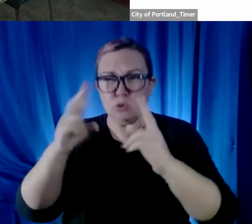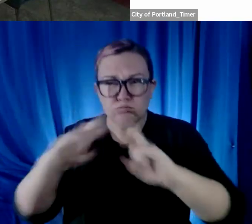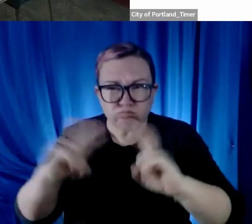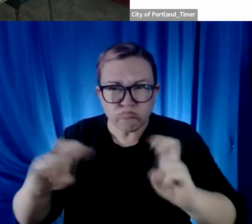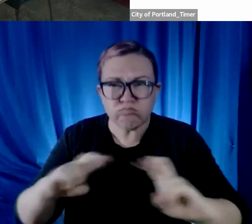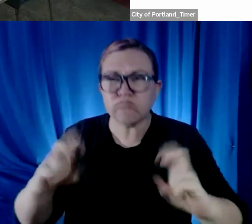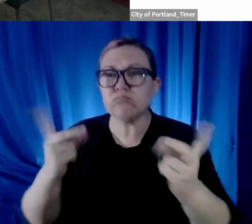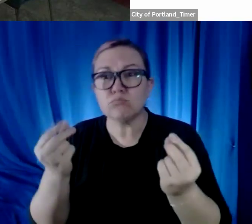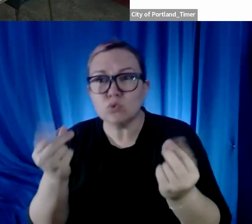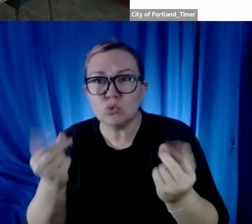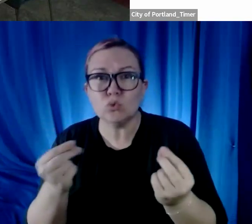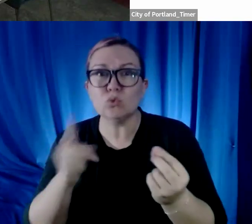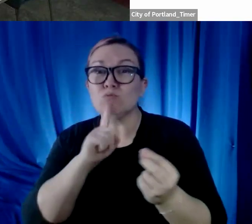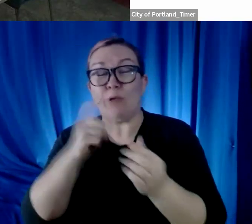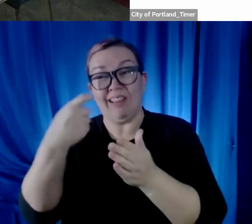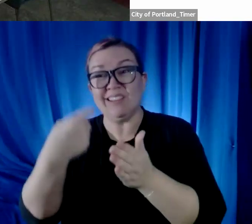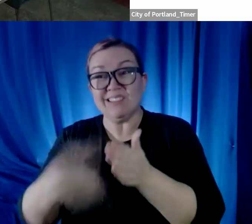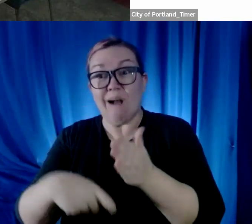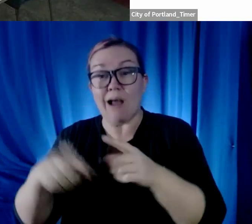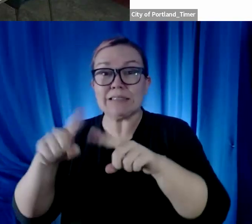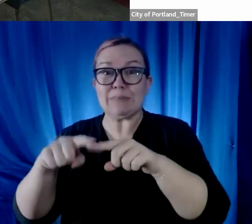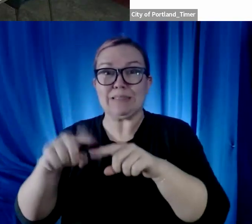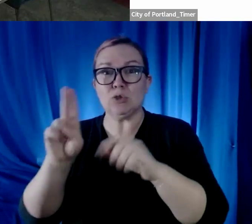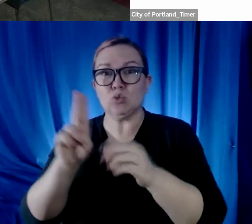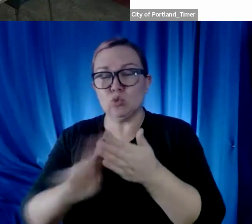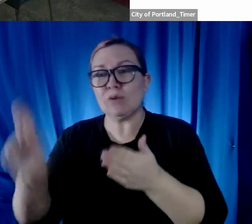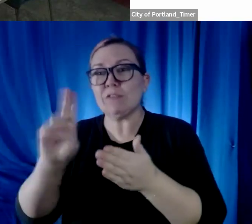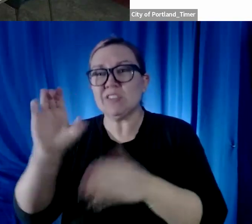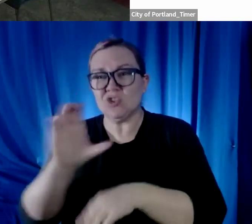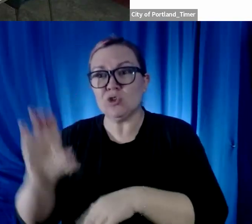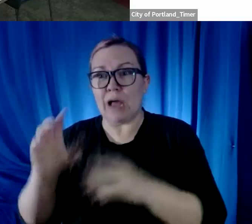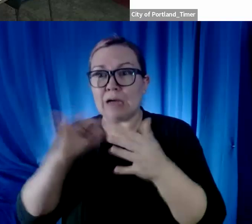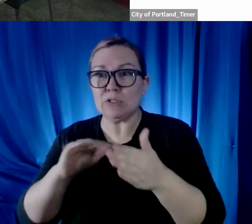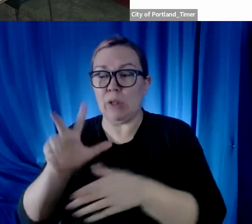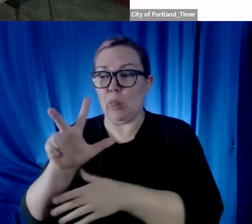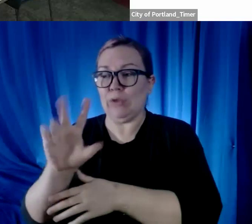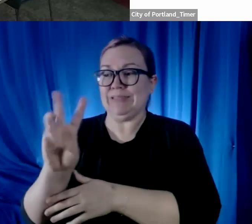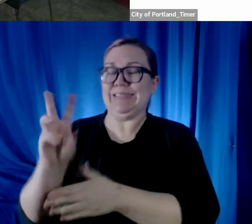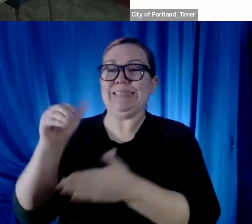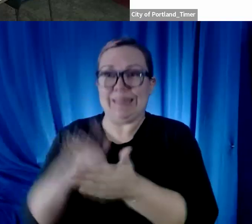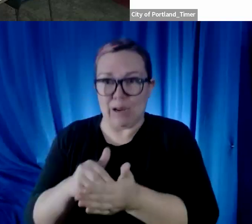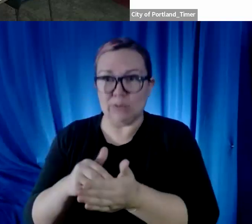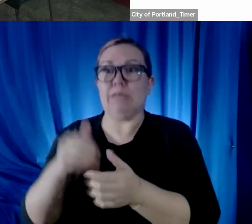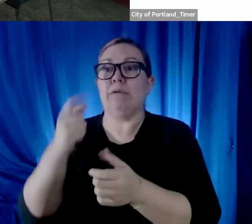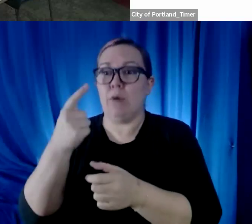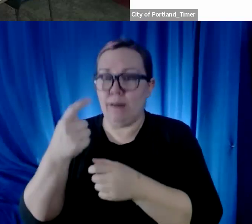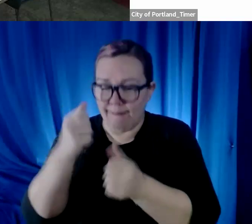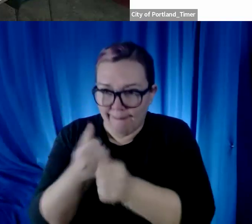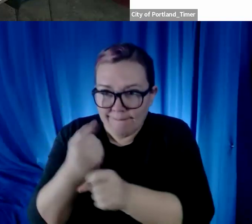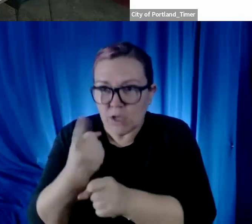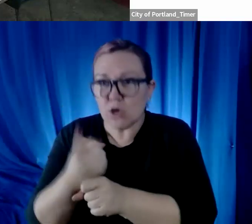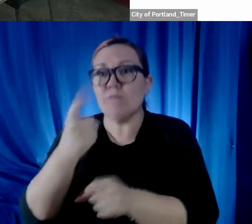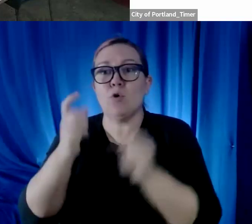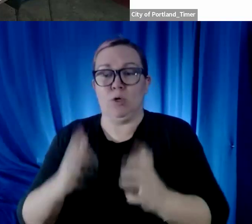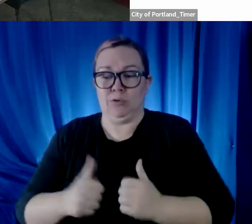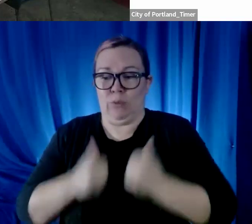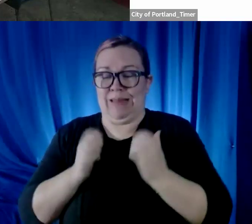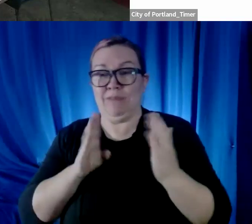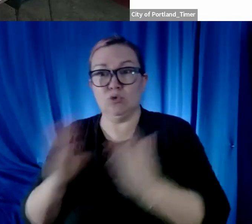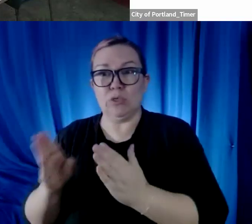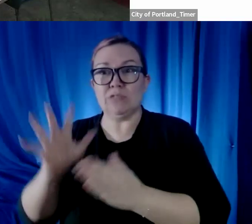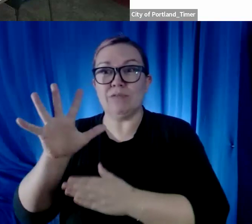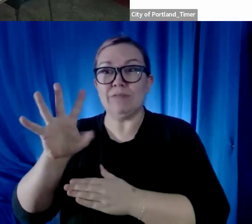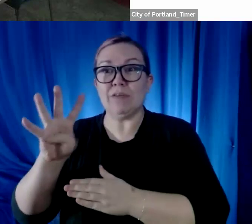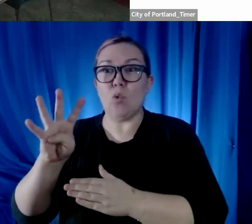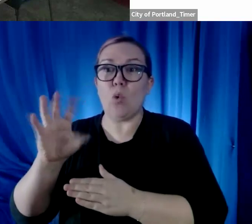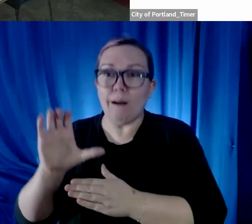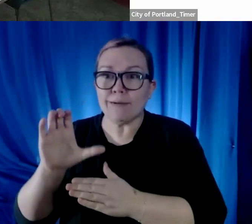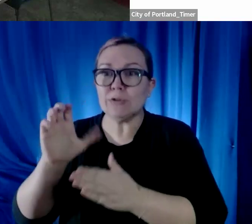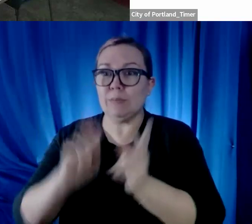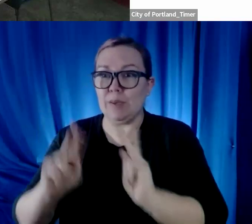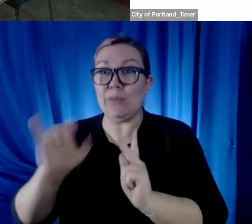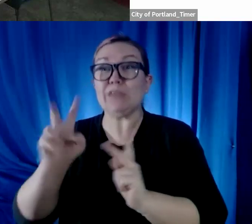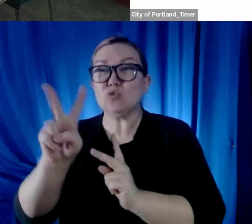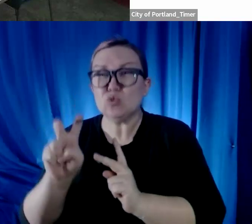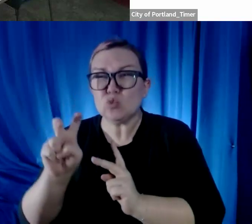It costs based on the University of Chicago study, $36,000 per year for a person to stay unsheltered on the streets. That's for 5,400 people. That's 200 million. We can save half of that.